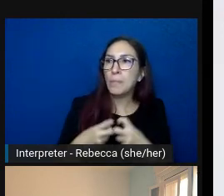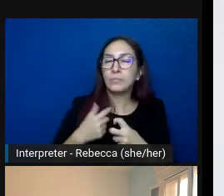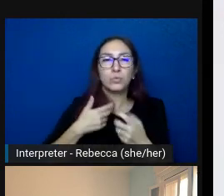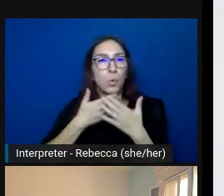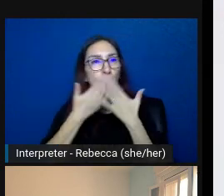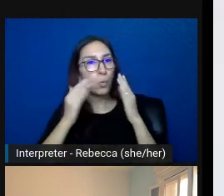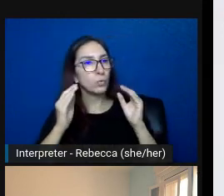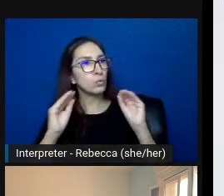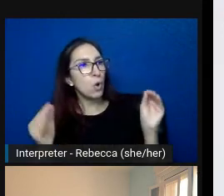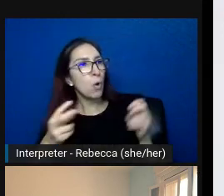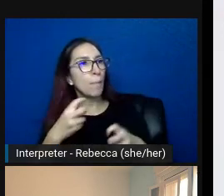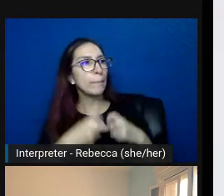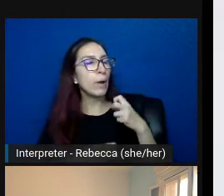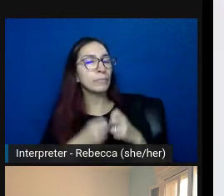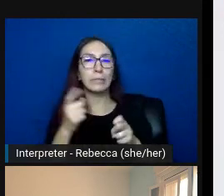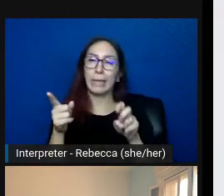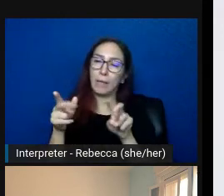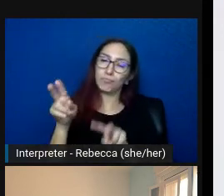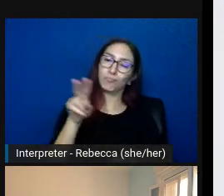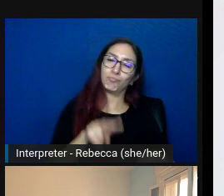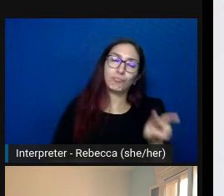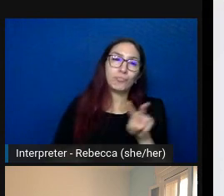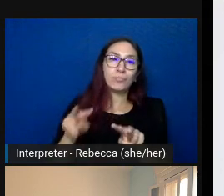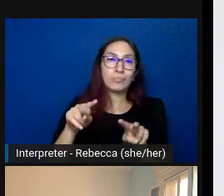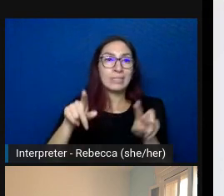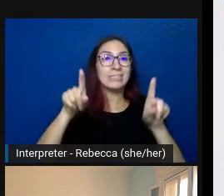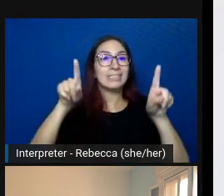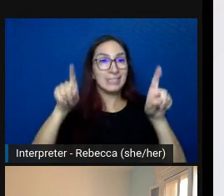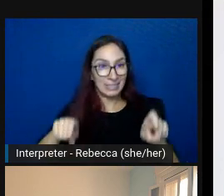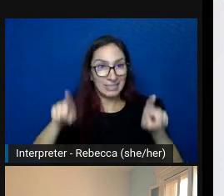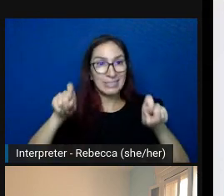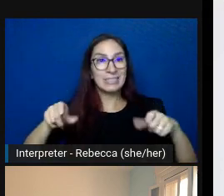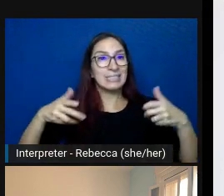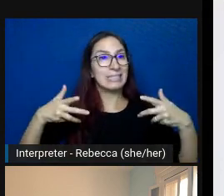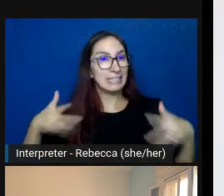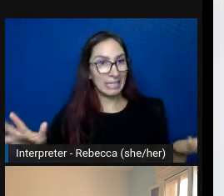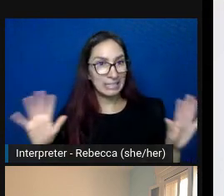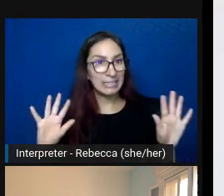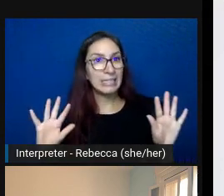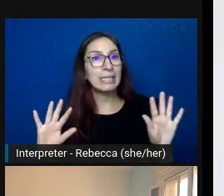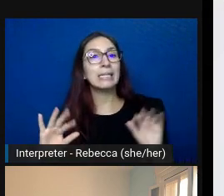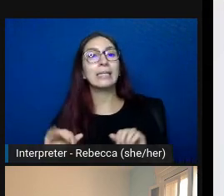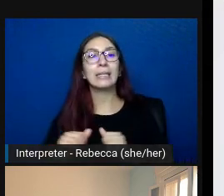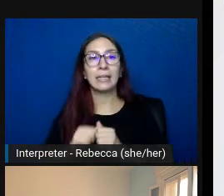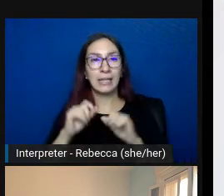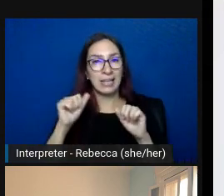and it's tested correctly, it can be incorporated into Joomla.